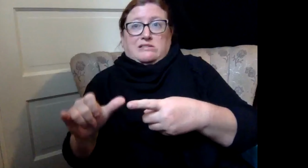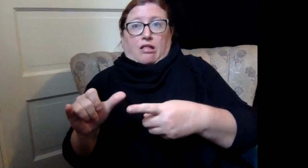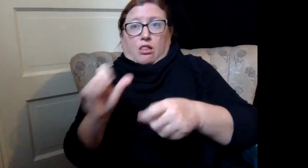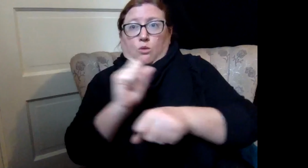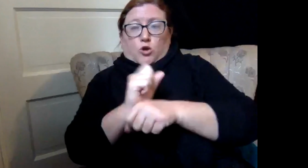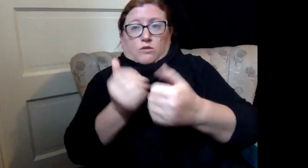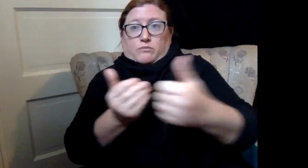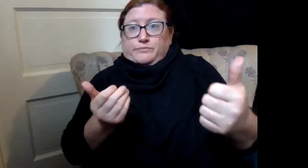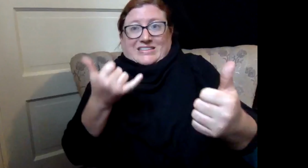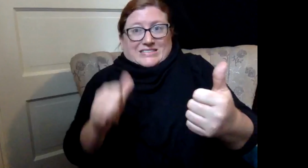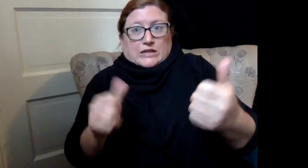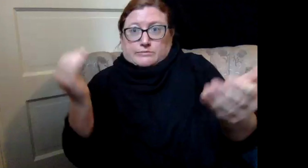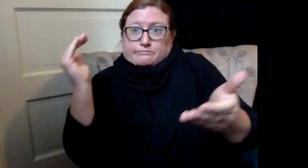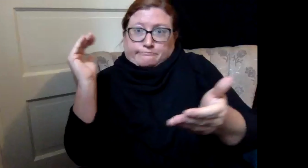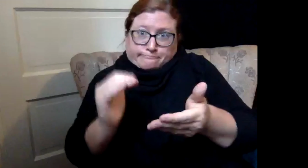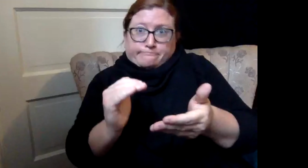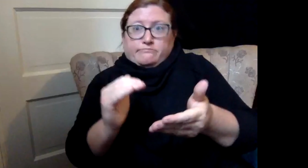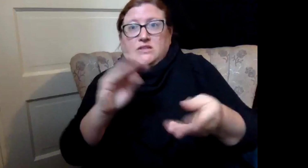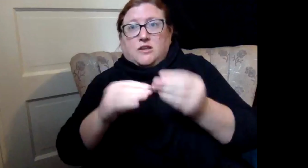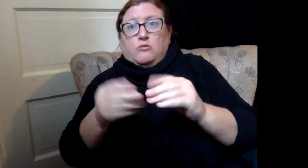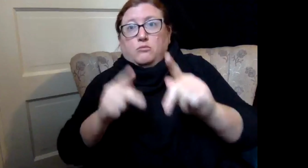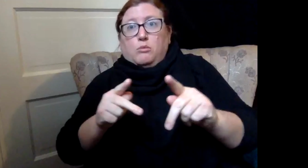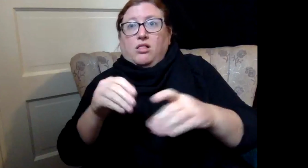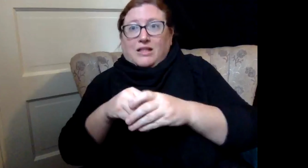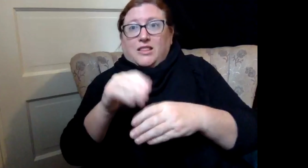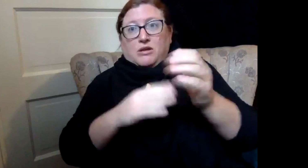remotely. So we are still trying to limit the number of